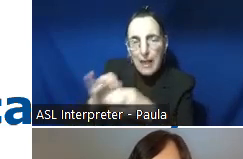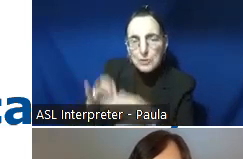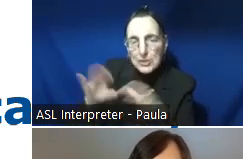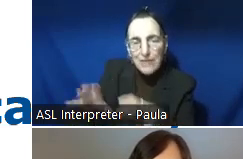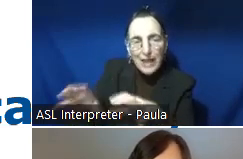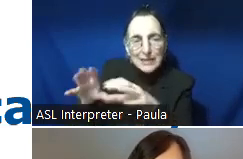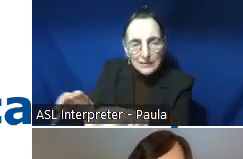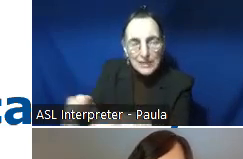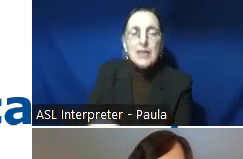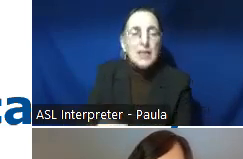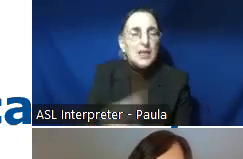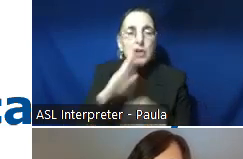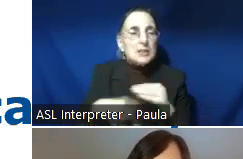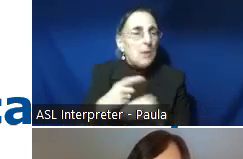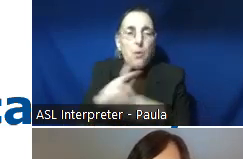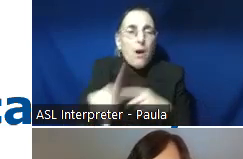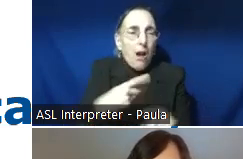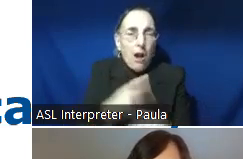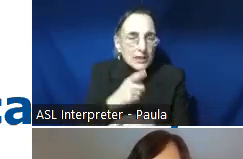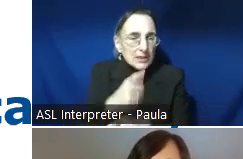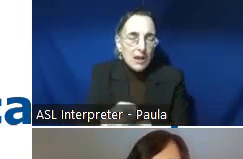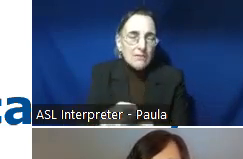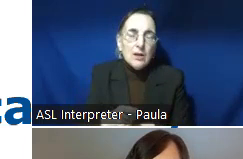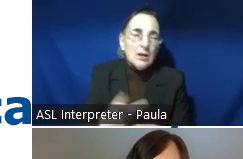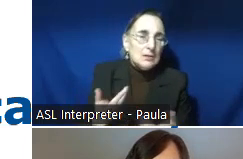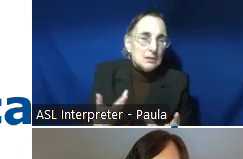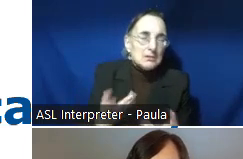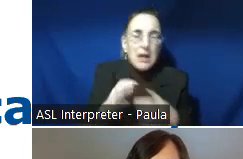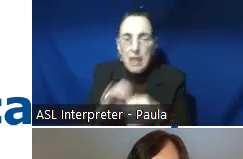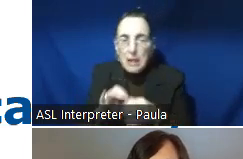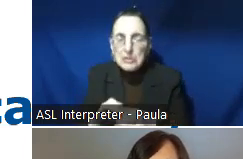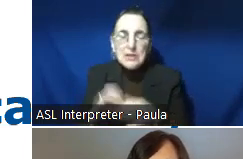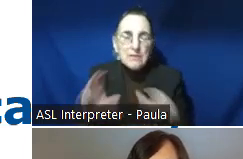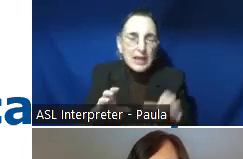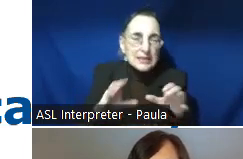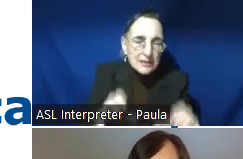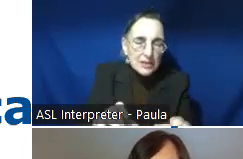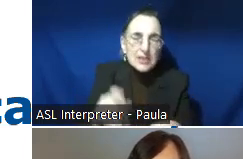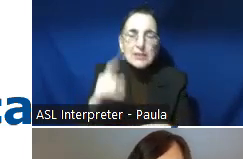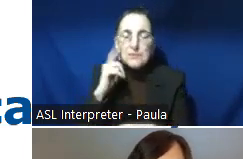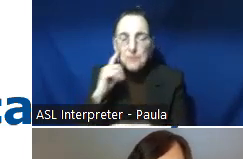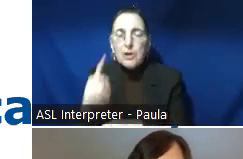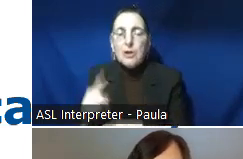to increase access to home modifications, repairs, and weatherization services.